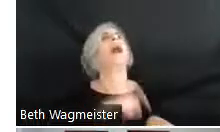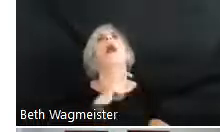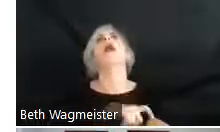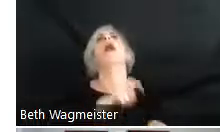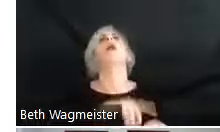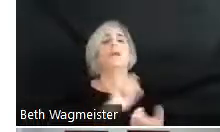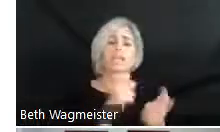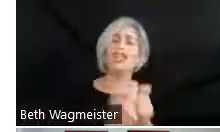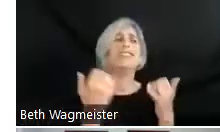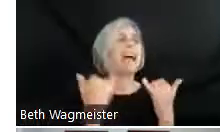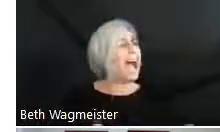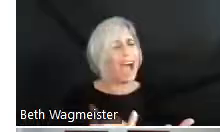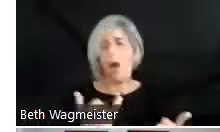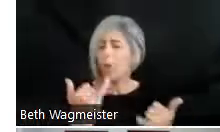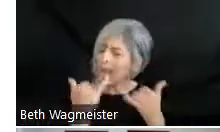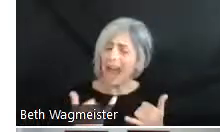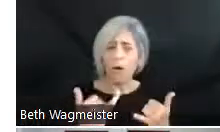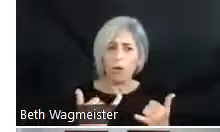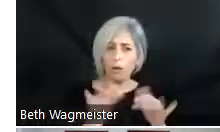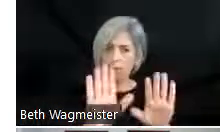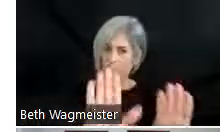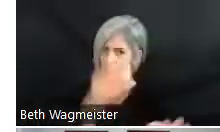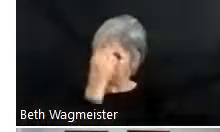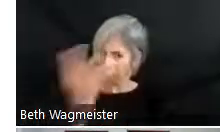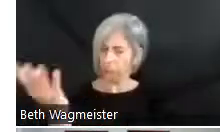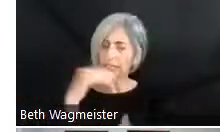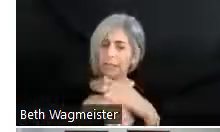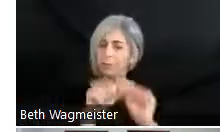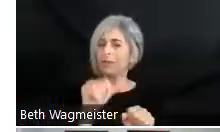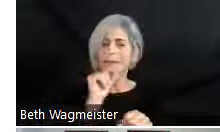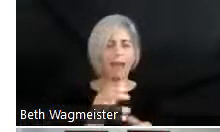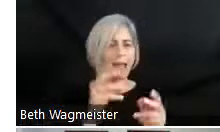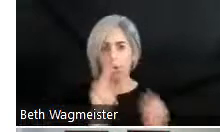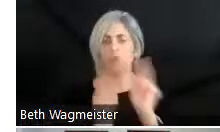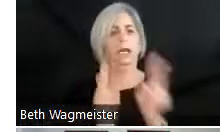it needs to be done immediately. But I'll tell you accessibility is not a race. We're